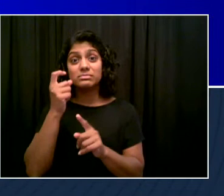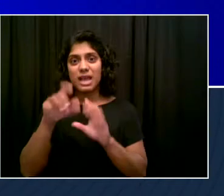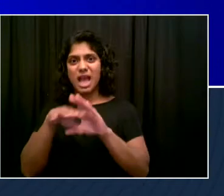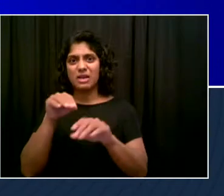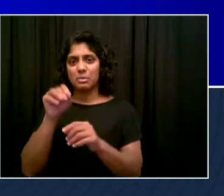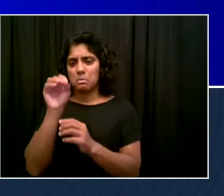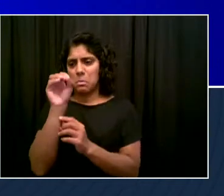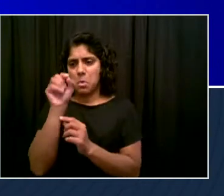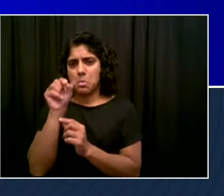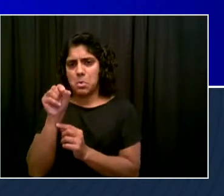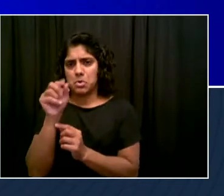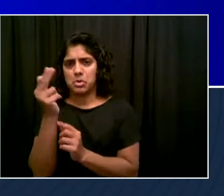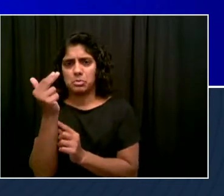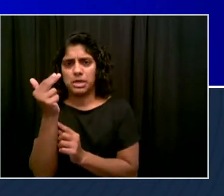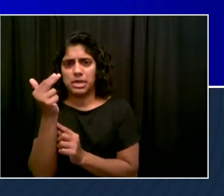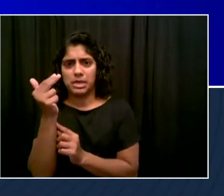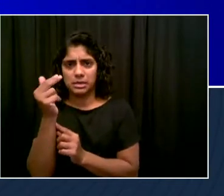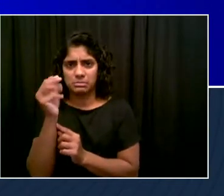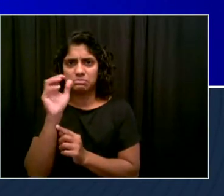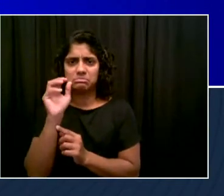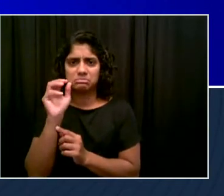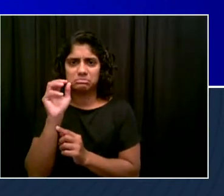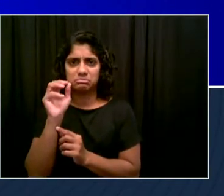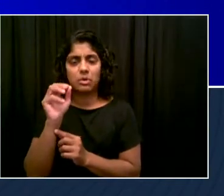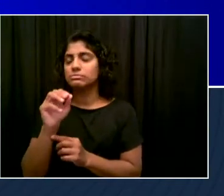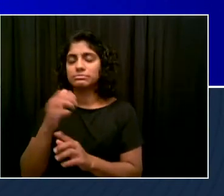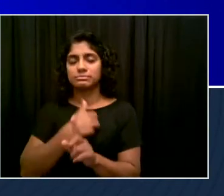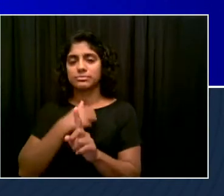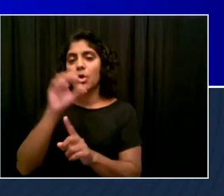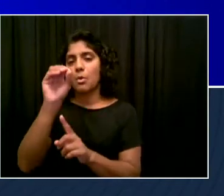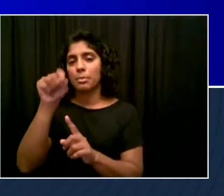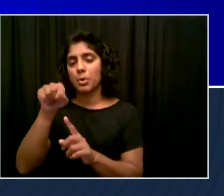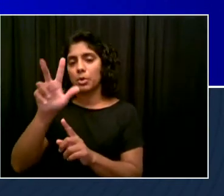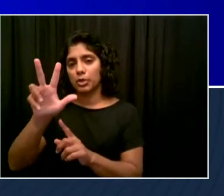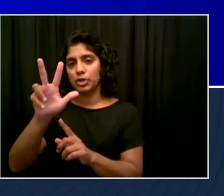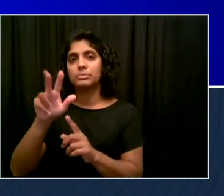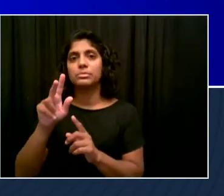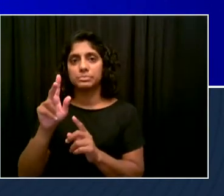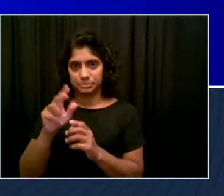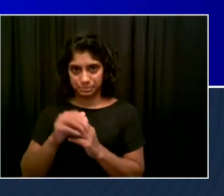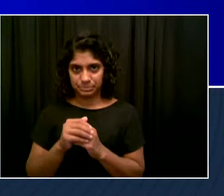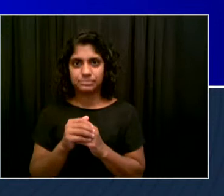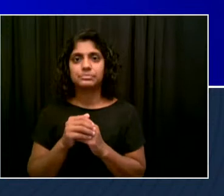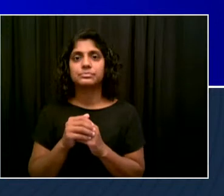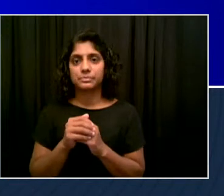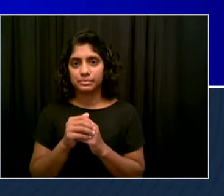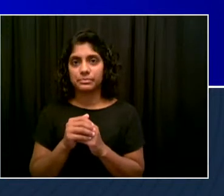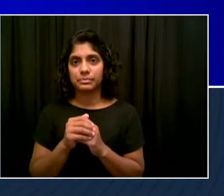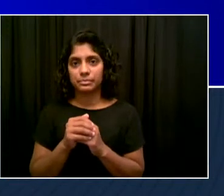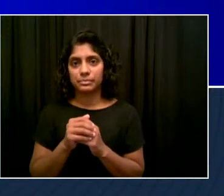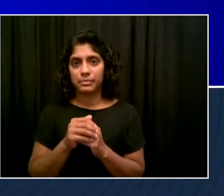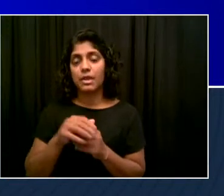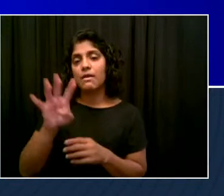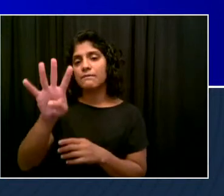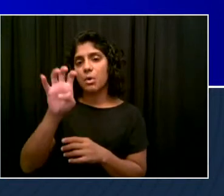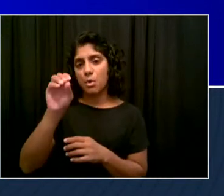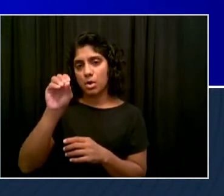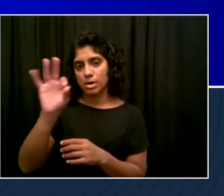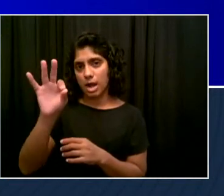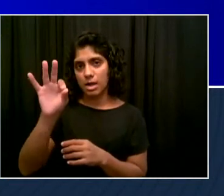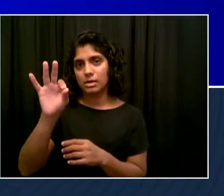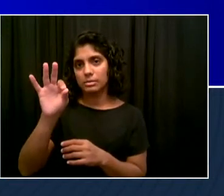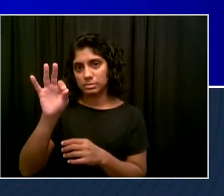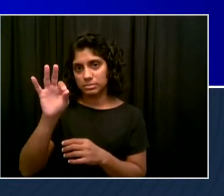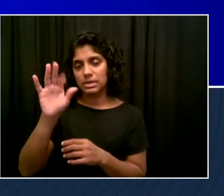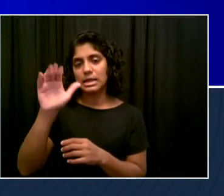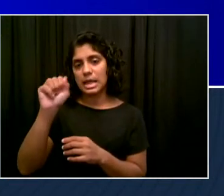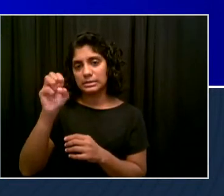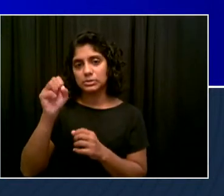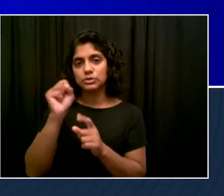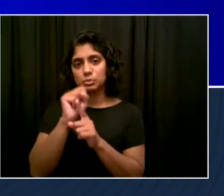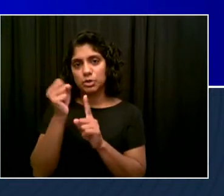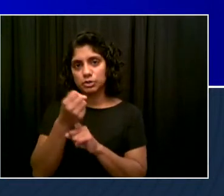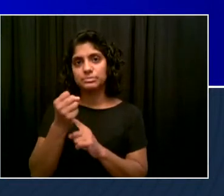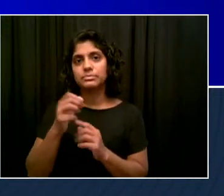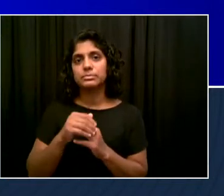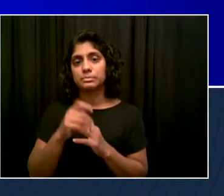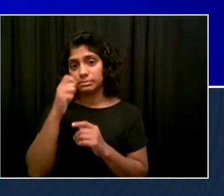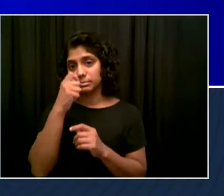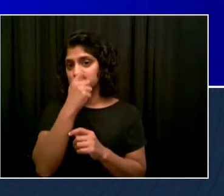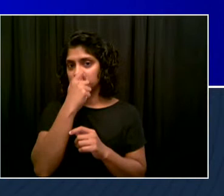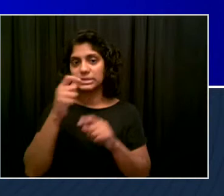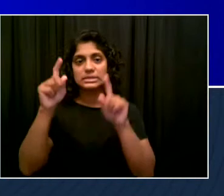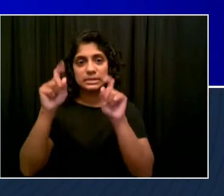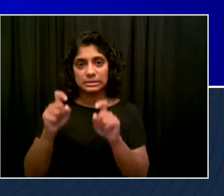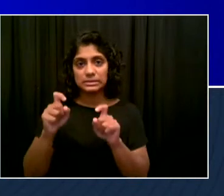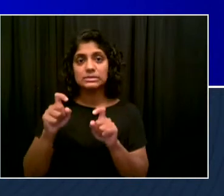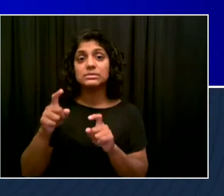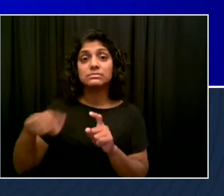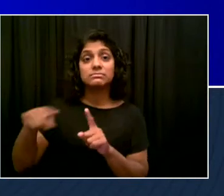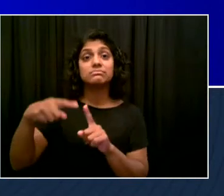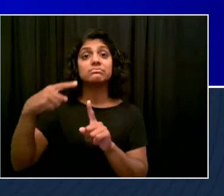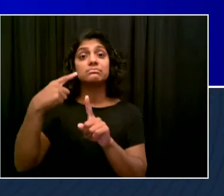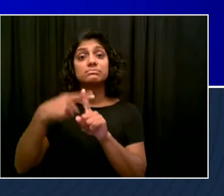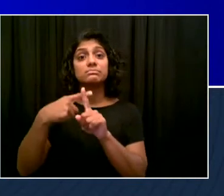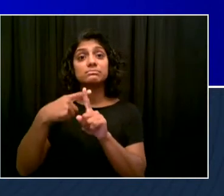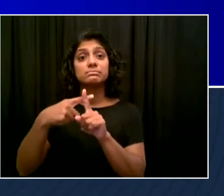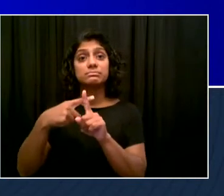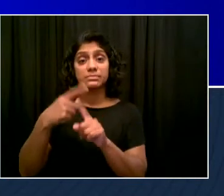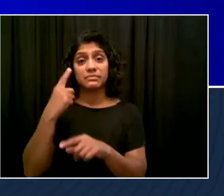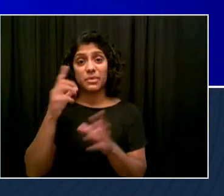PEOPLE, 0.30.